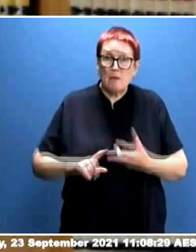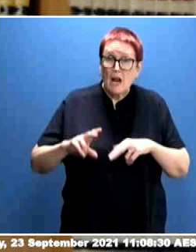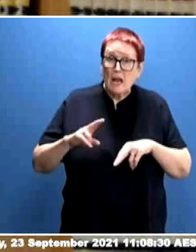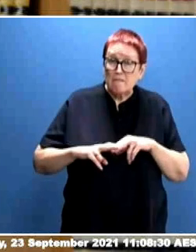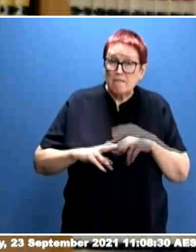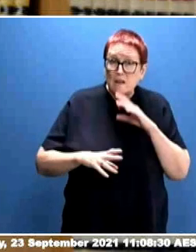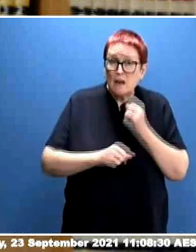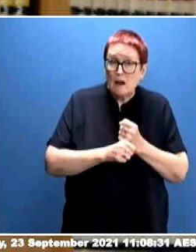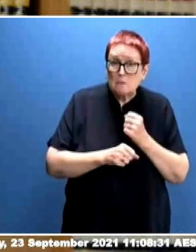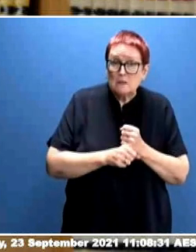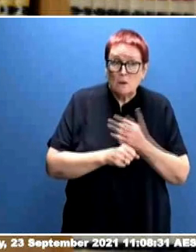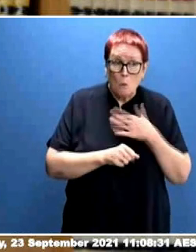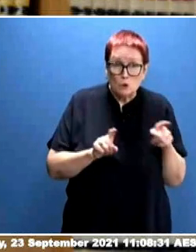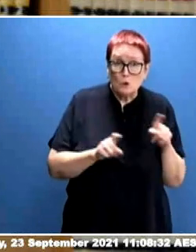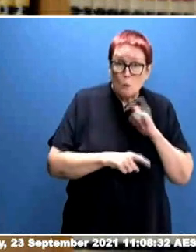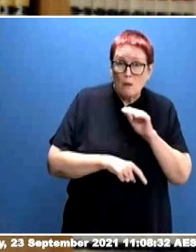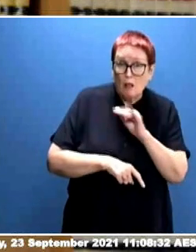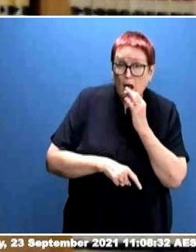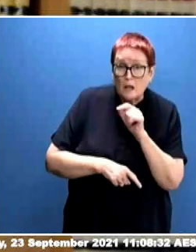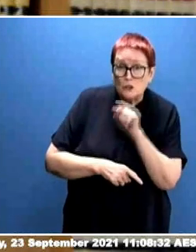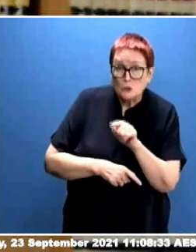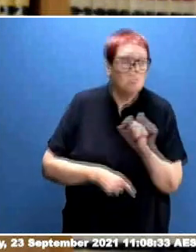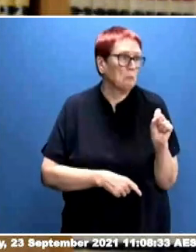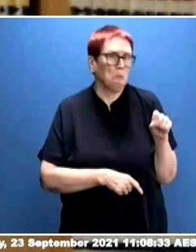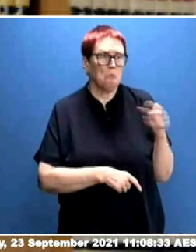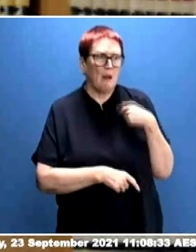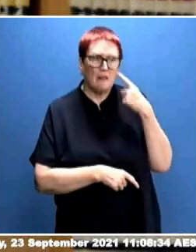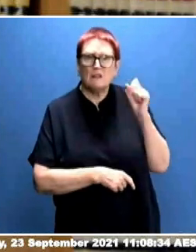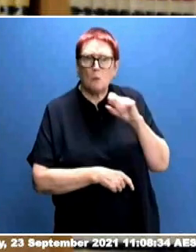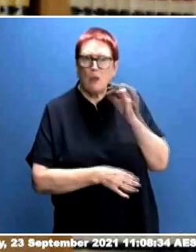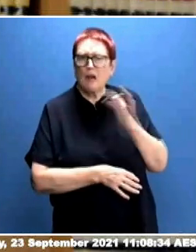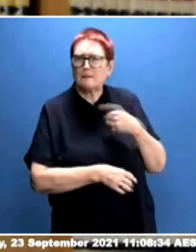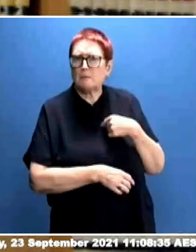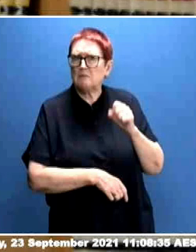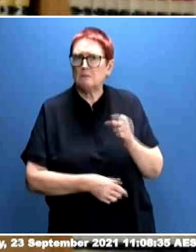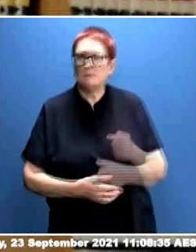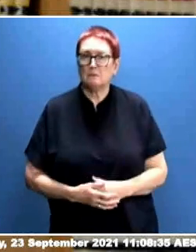for your input if they were? Yes, I would imagine so. They haven't yet?